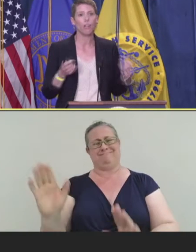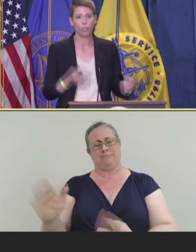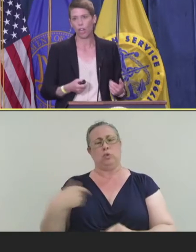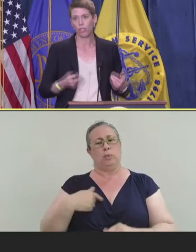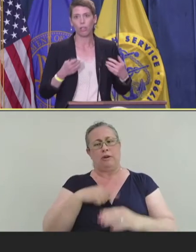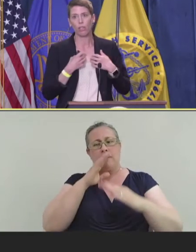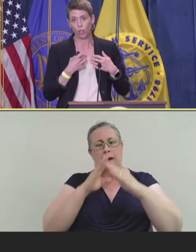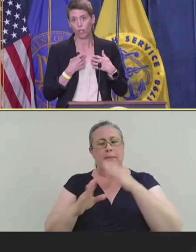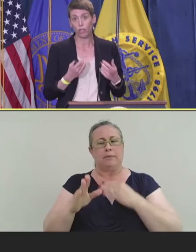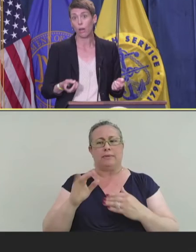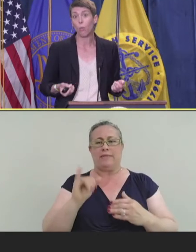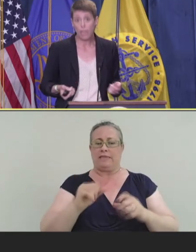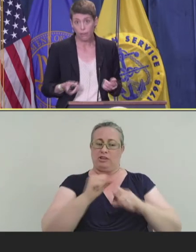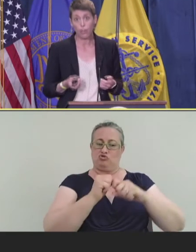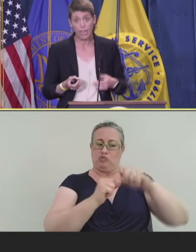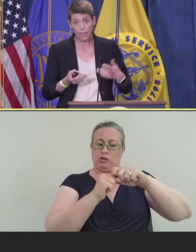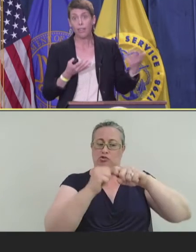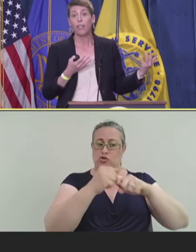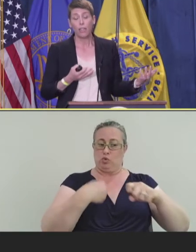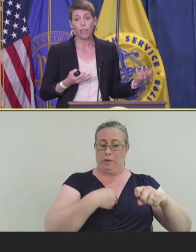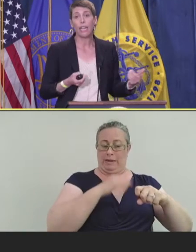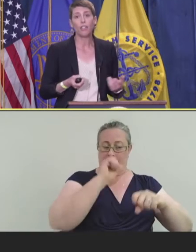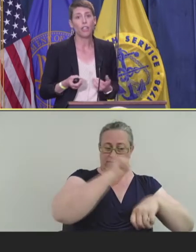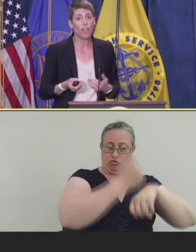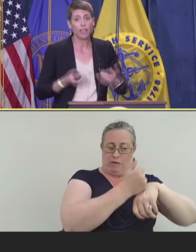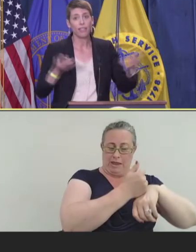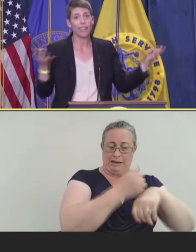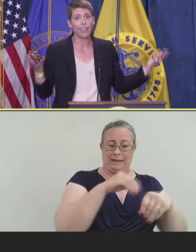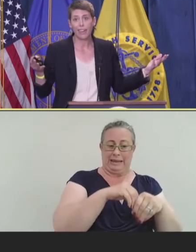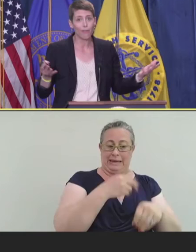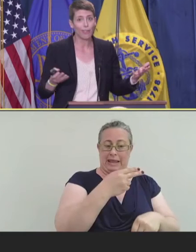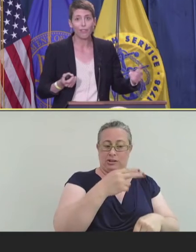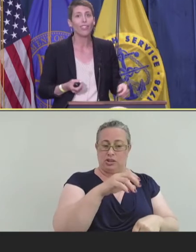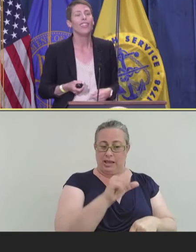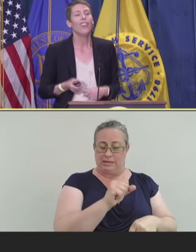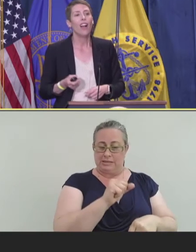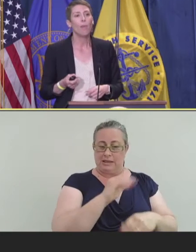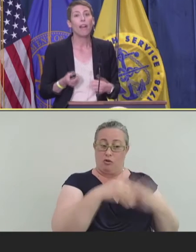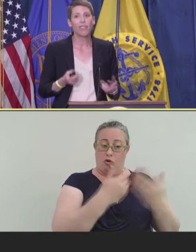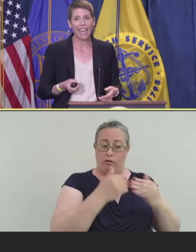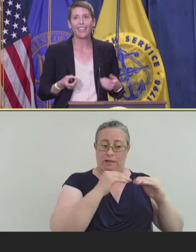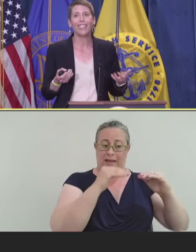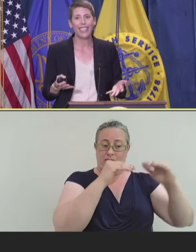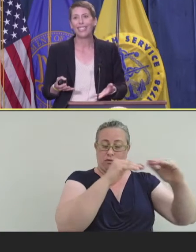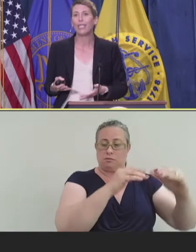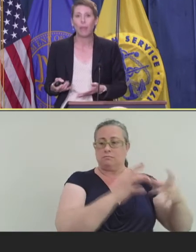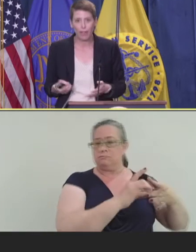structures, the structures that we have created in HHS at every level, have led to these disparities